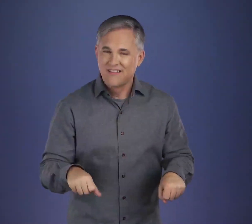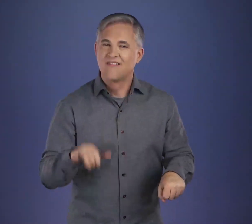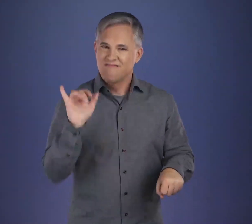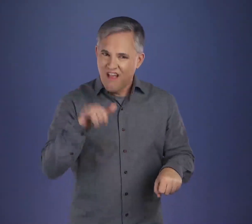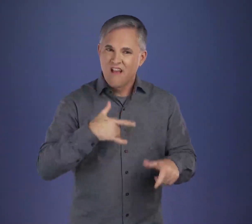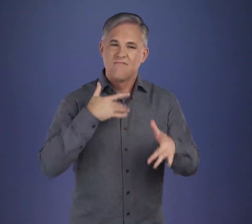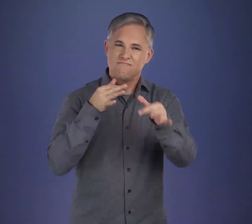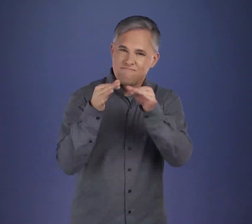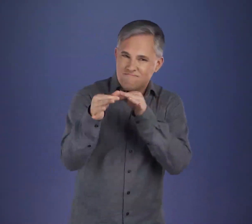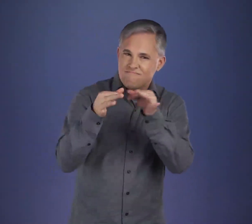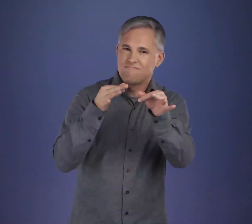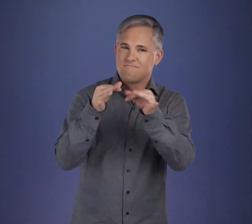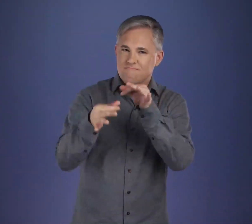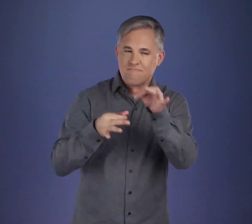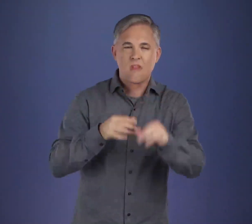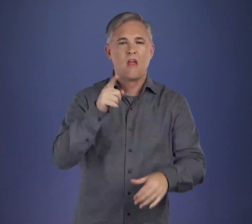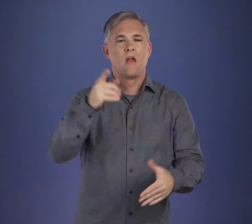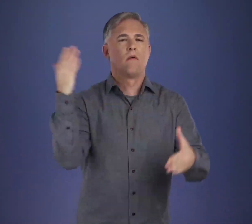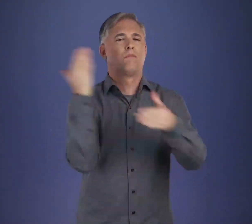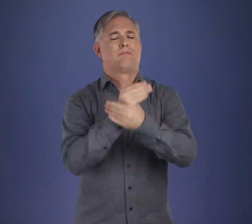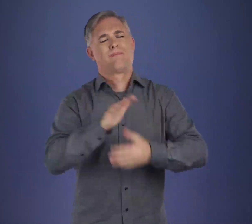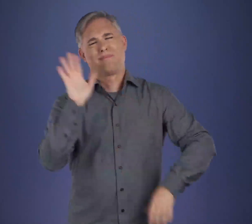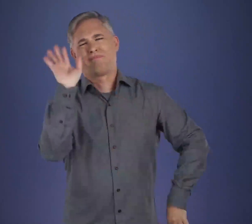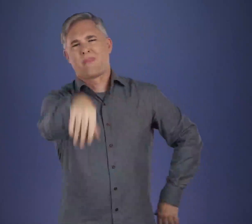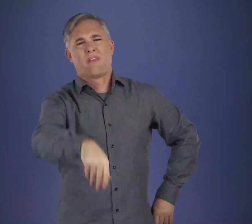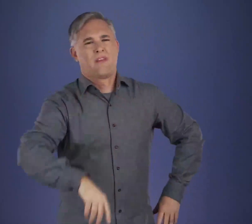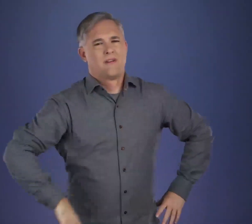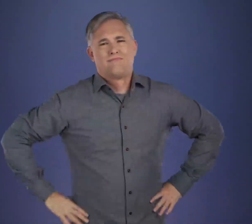his partner, and his alcoholism by himself.